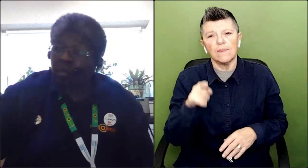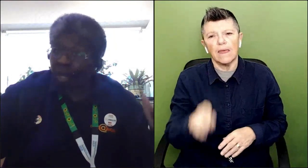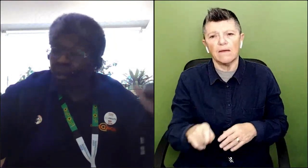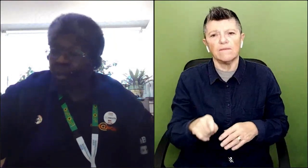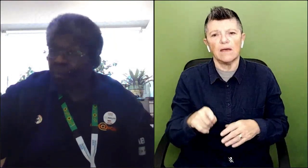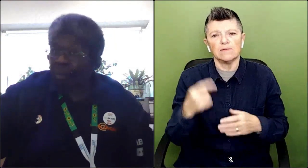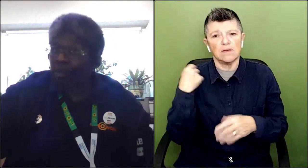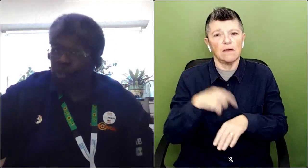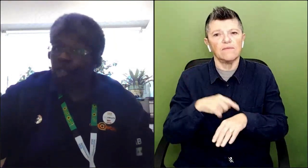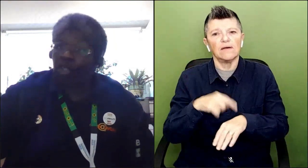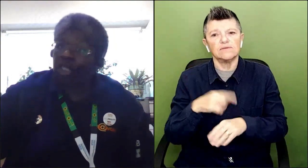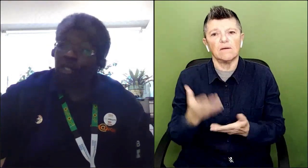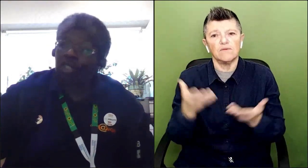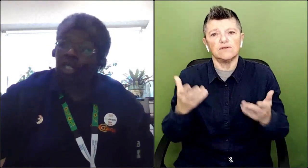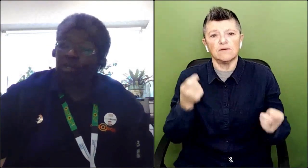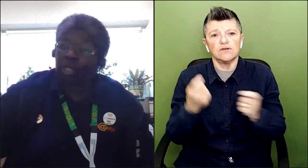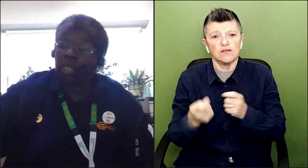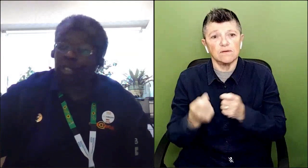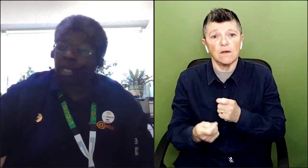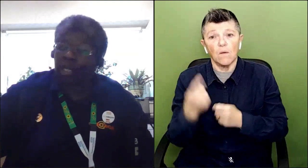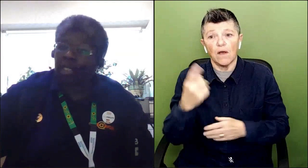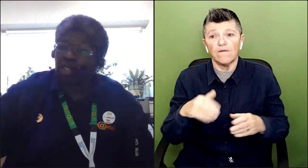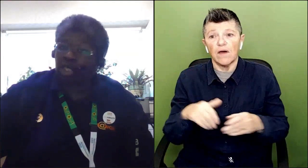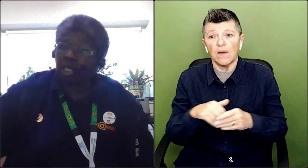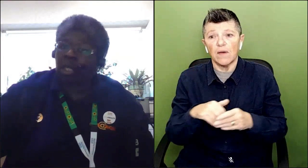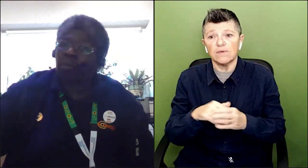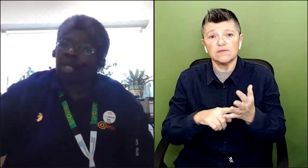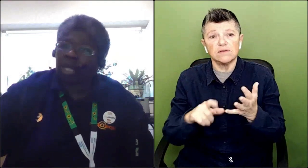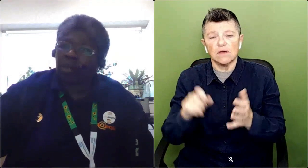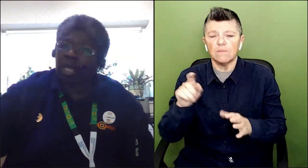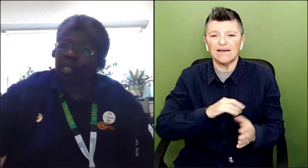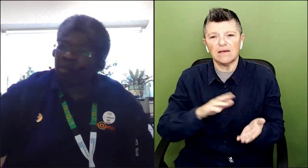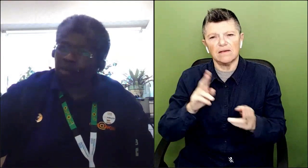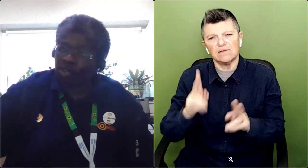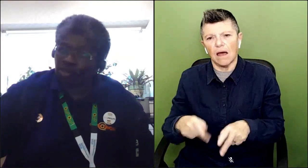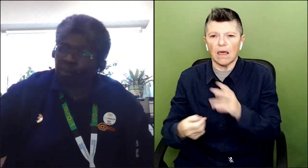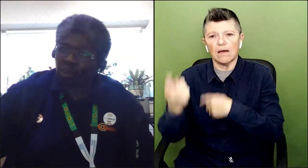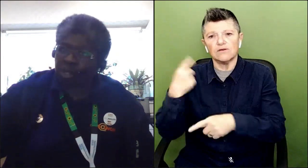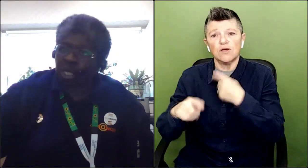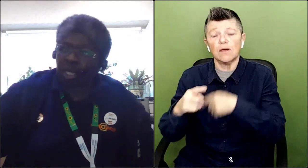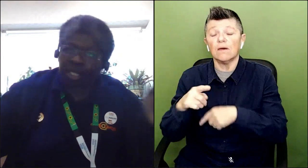One of our members was on the TUC, sadly he died last year, but he made a strong point